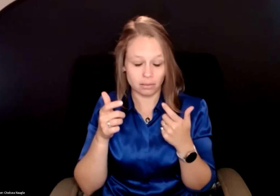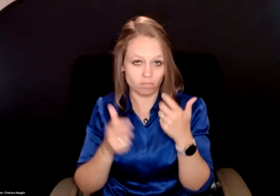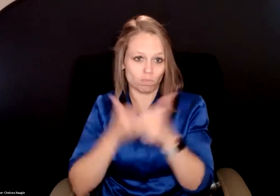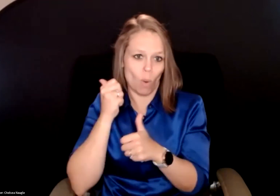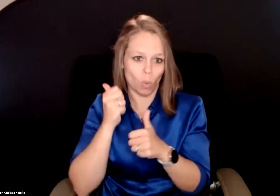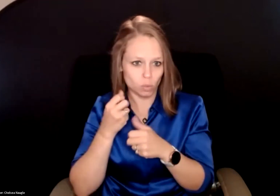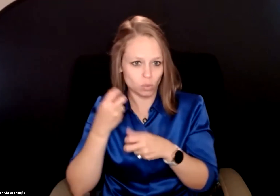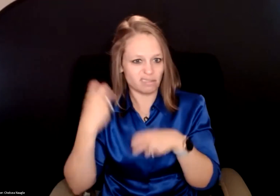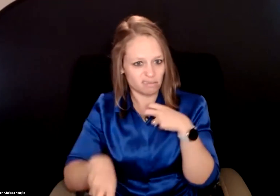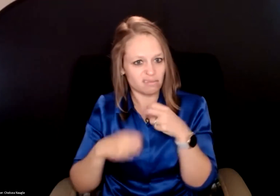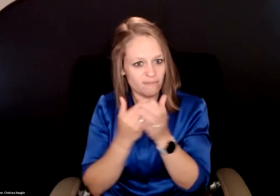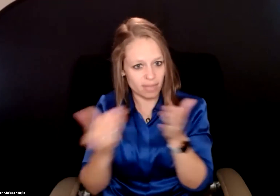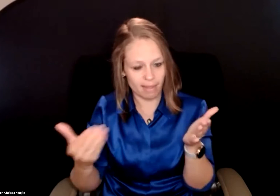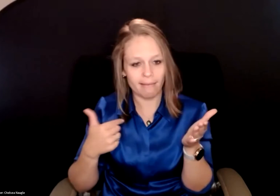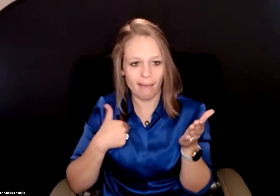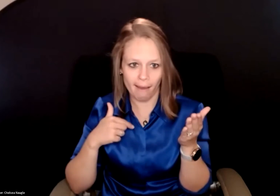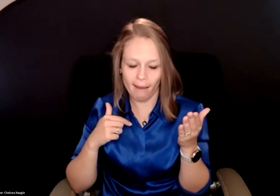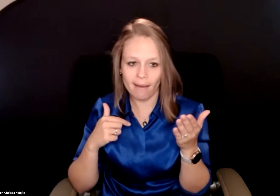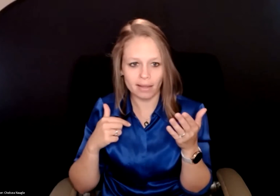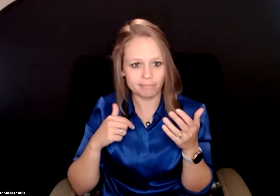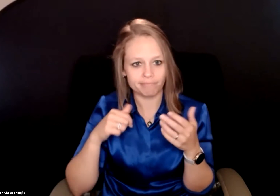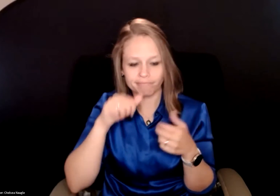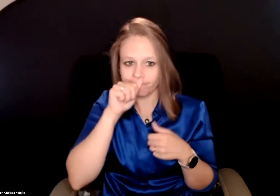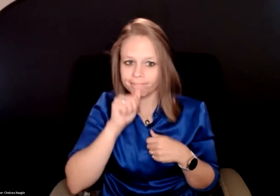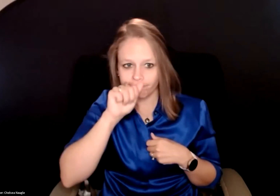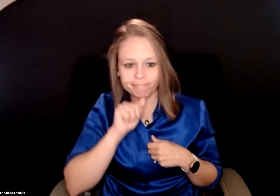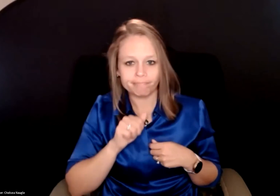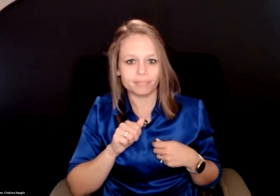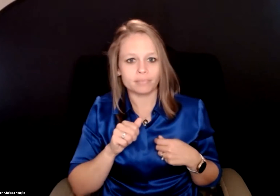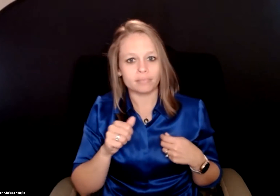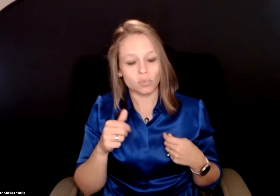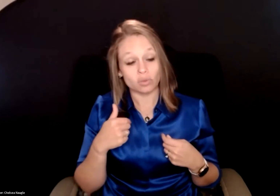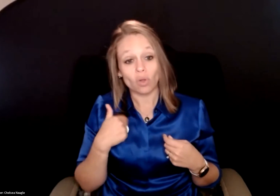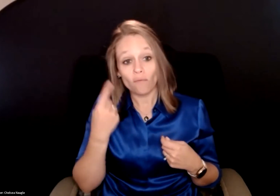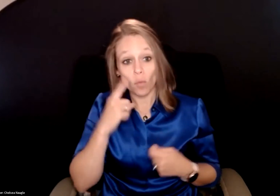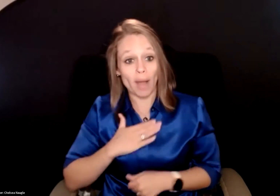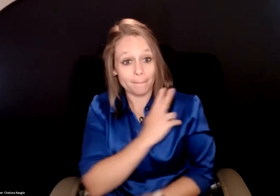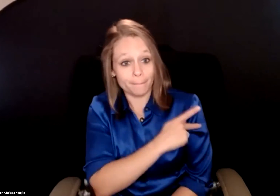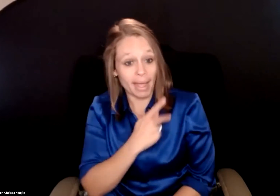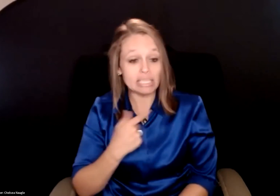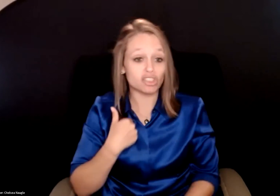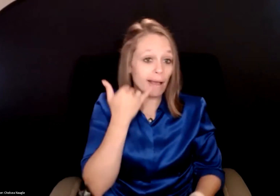Is that a lot of what I'm doing for the patient's is trying to go around